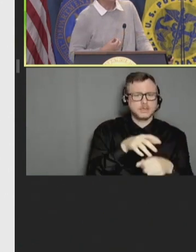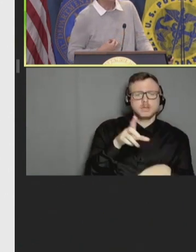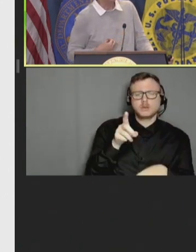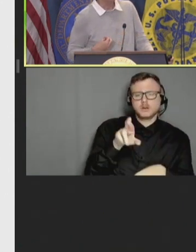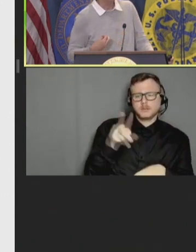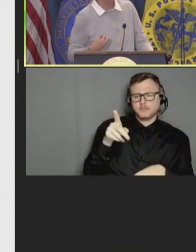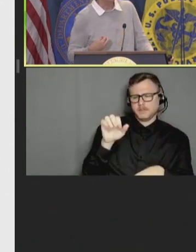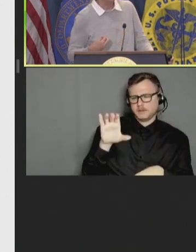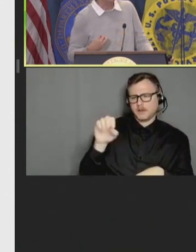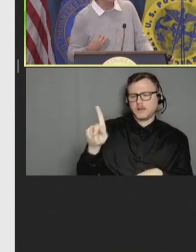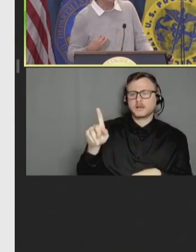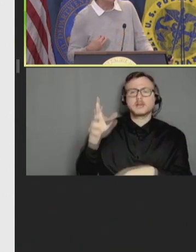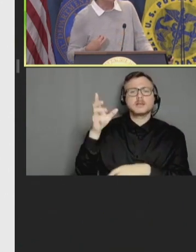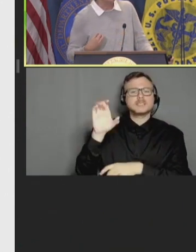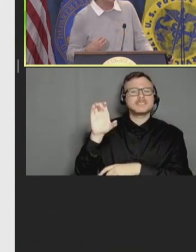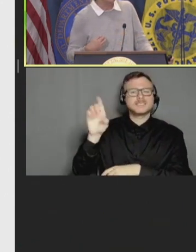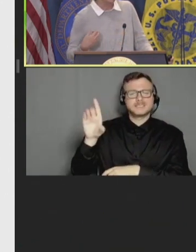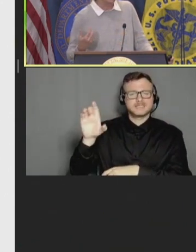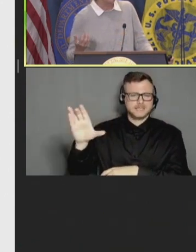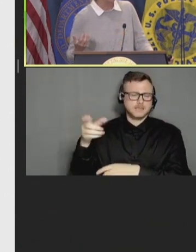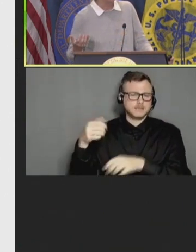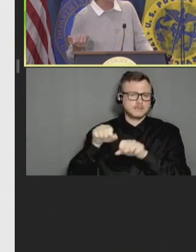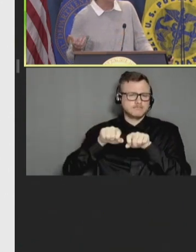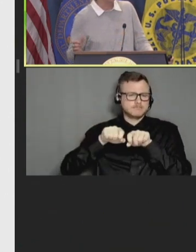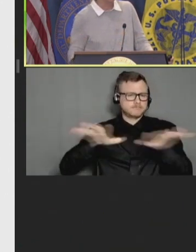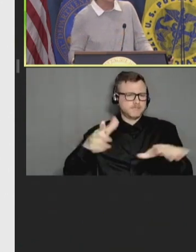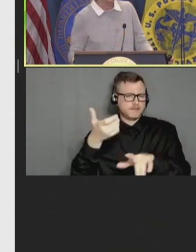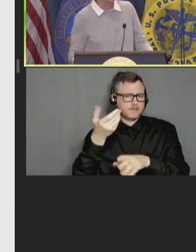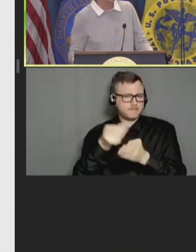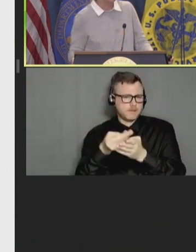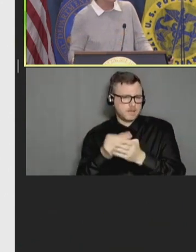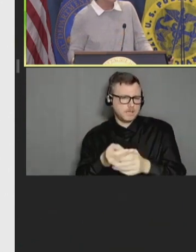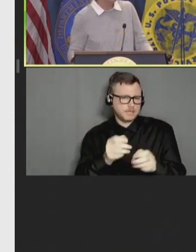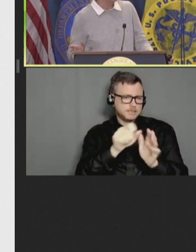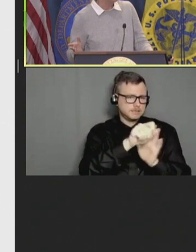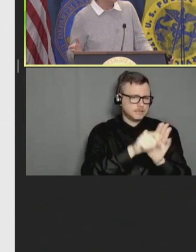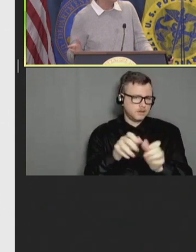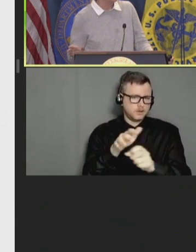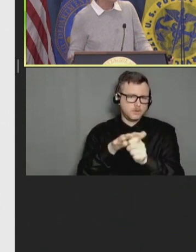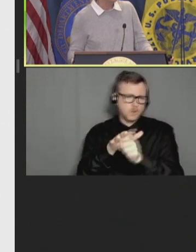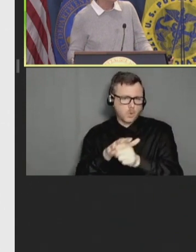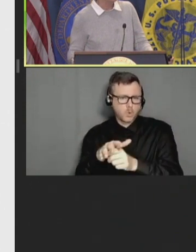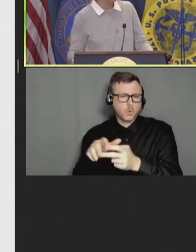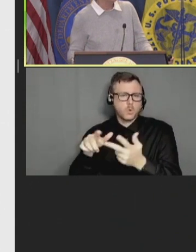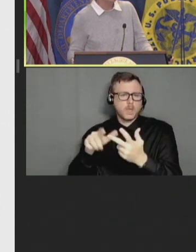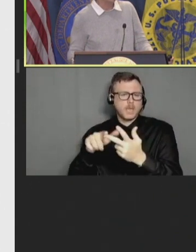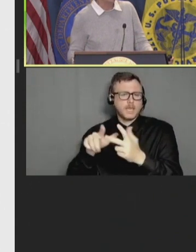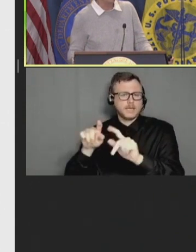how CDC sends funding out to the state and local and territories to do immunization work.